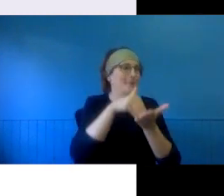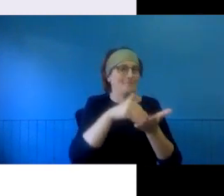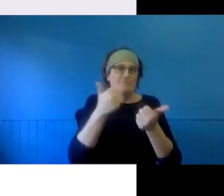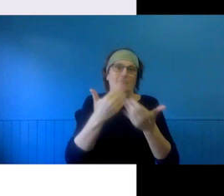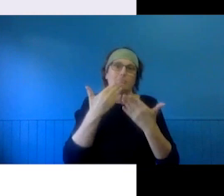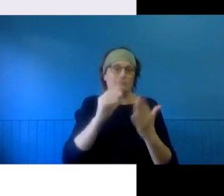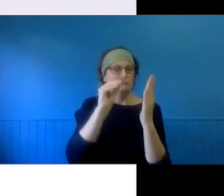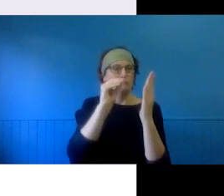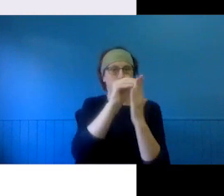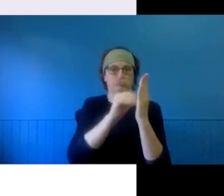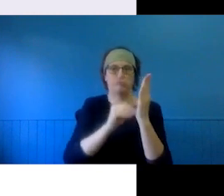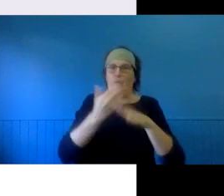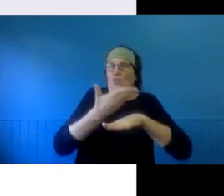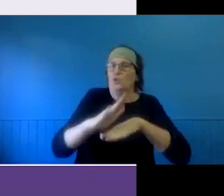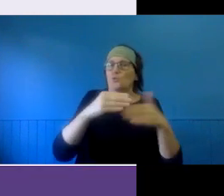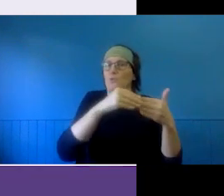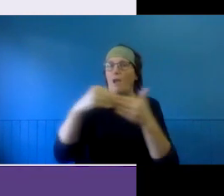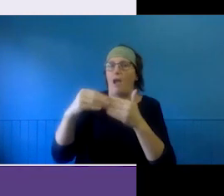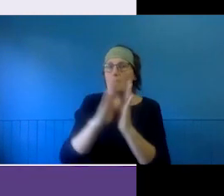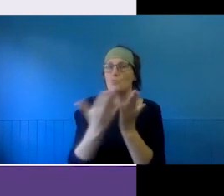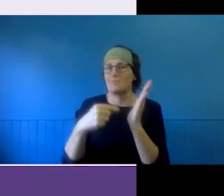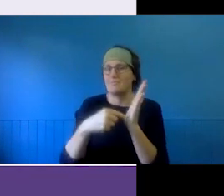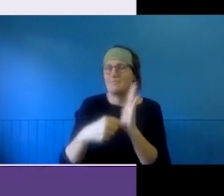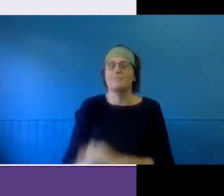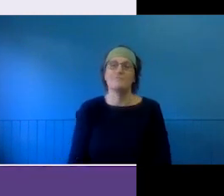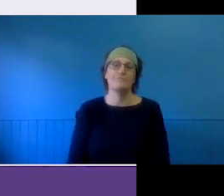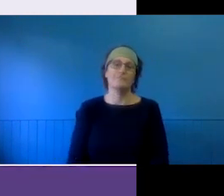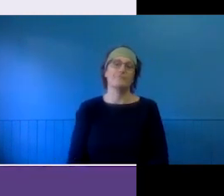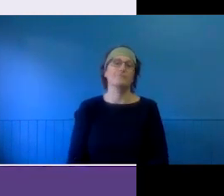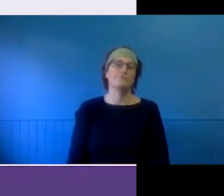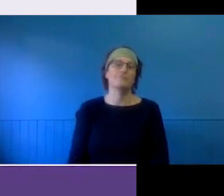going into the new guide. Now I just want to go through the